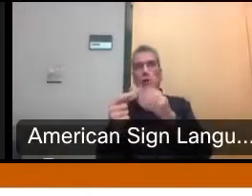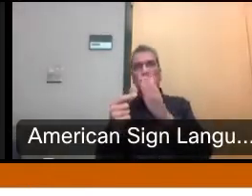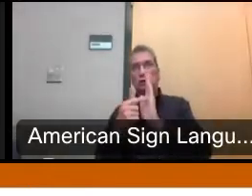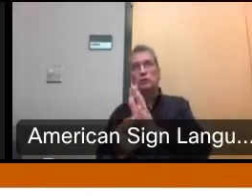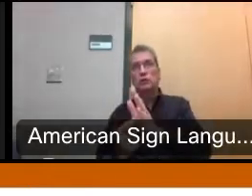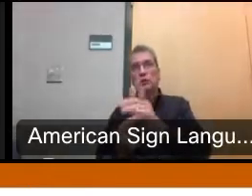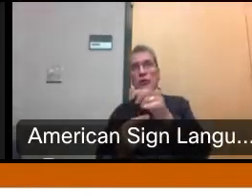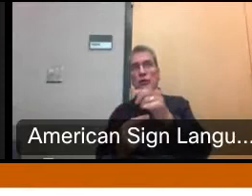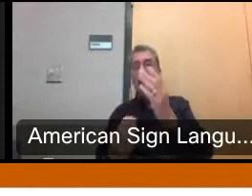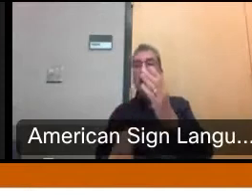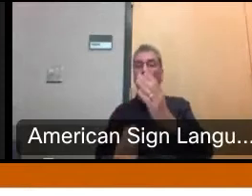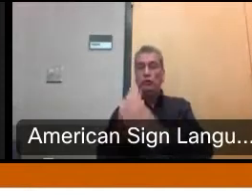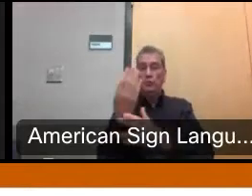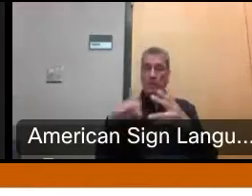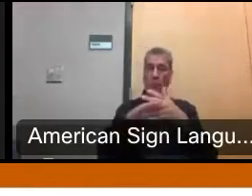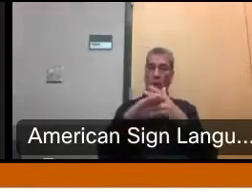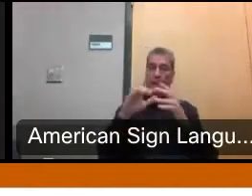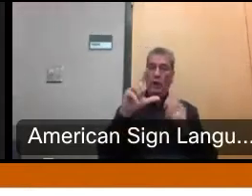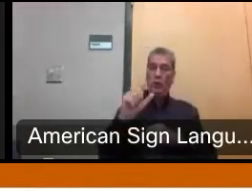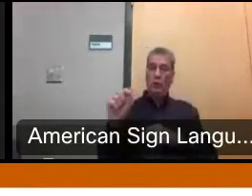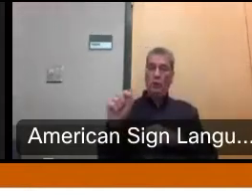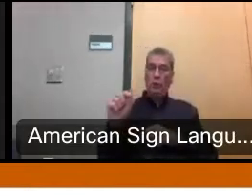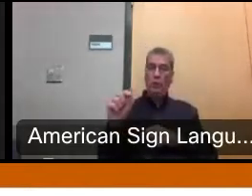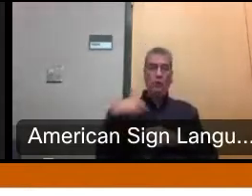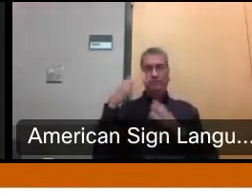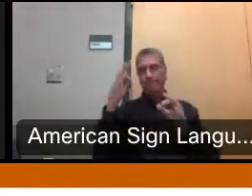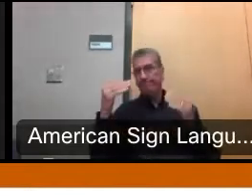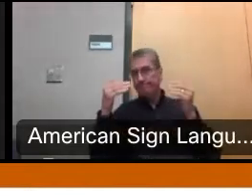It was spring break 2020 and we're like, we're going to roll these out on campus. Like that